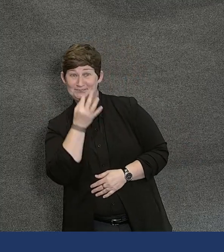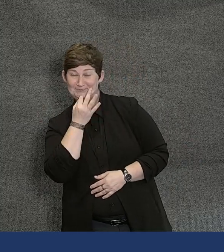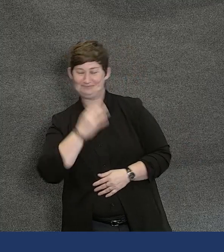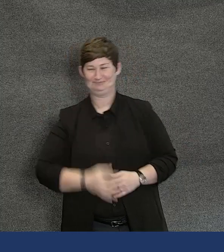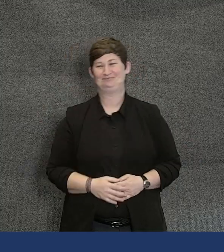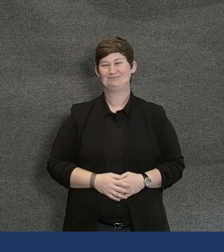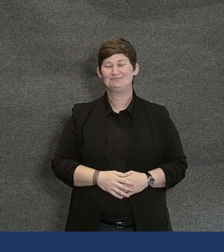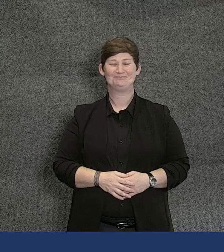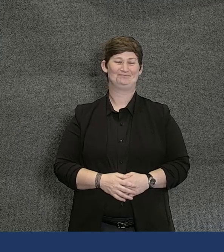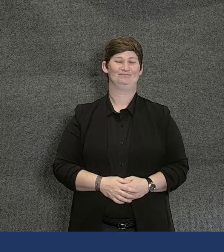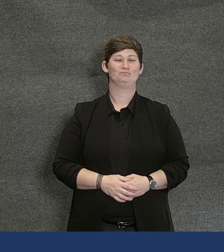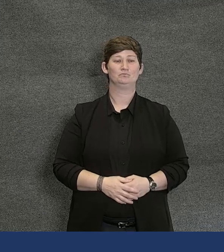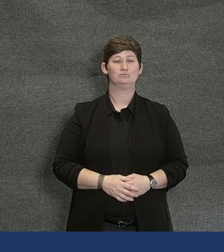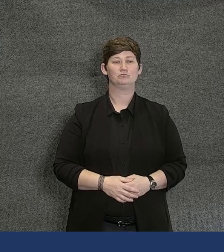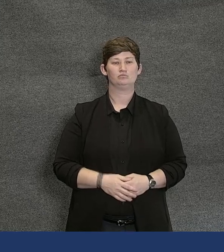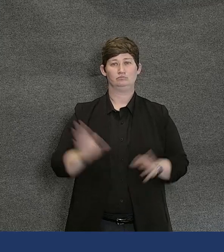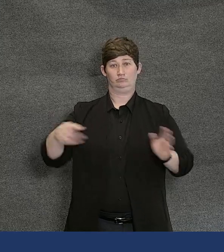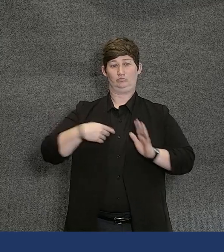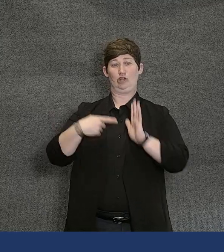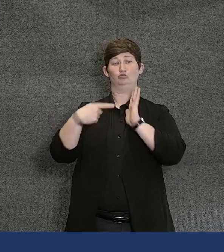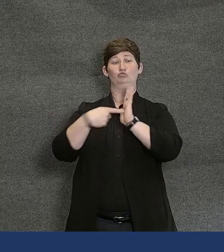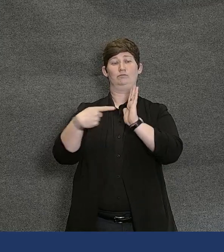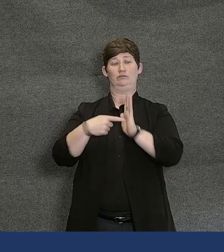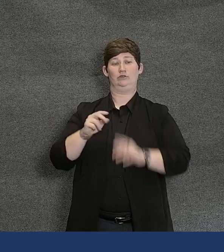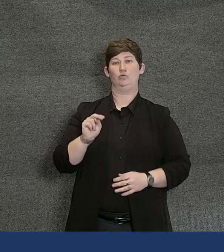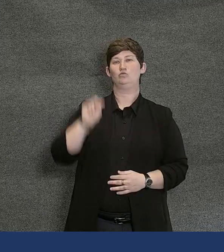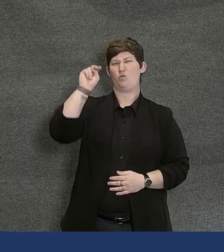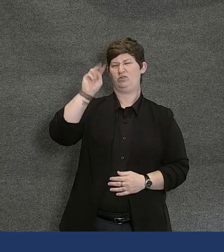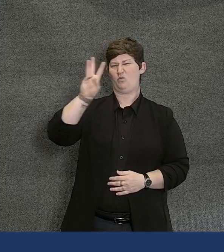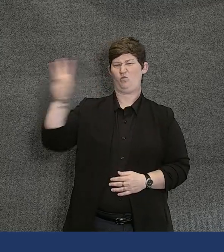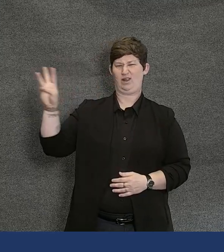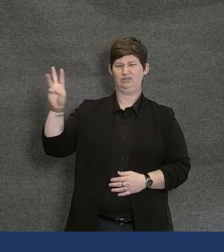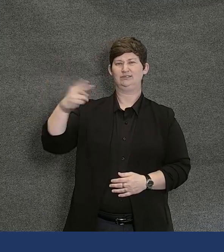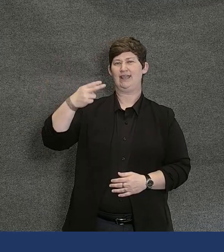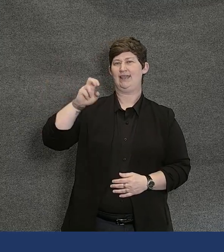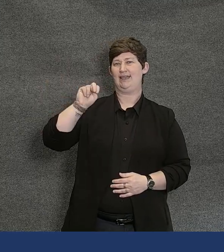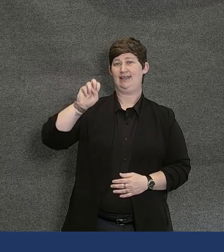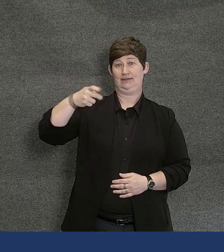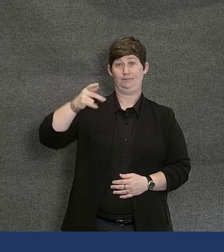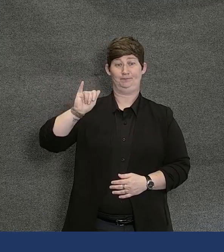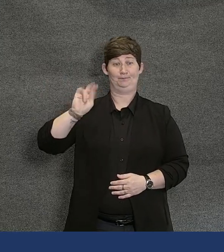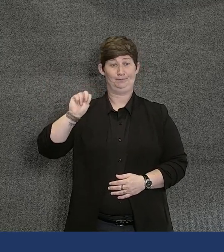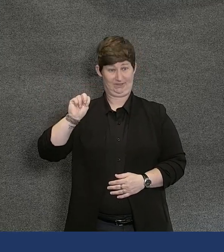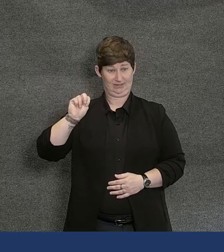Yeah, I represent Northwest Hennepin-- Rogers, Dayton, and Champlin.